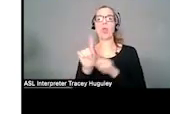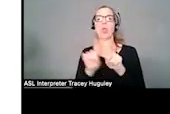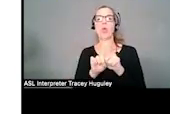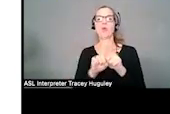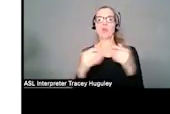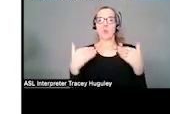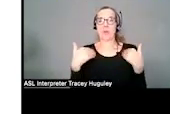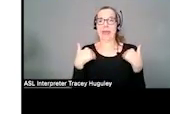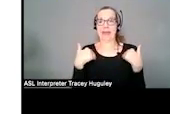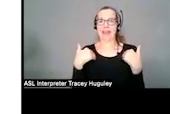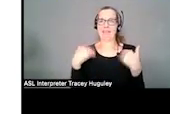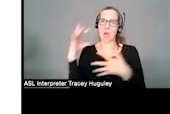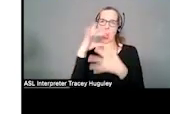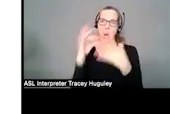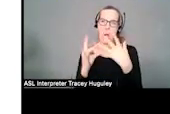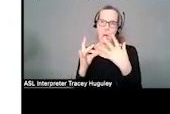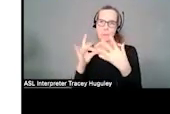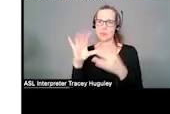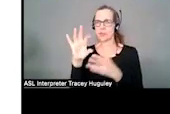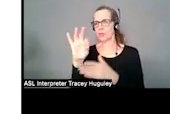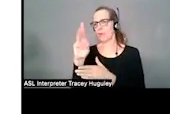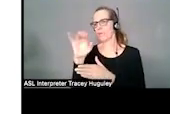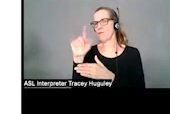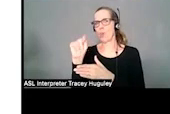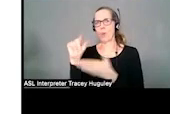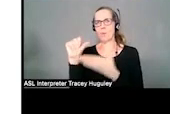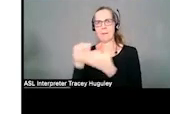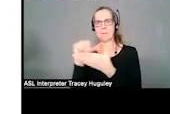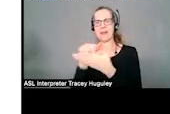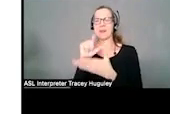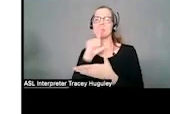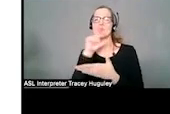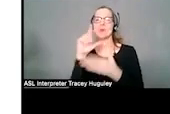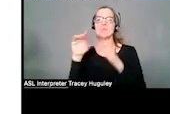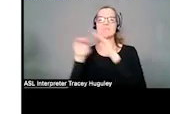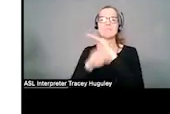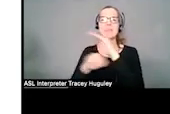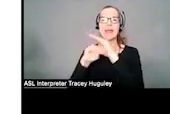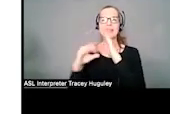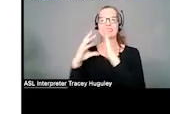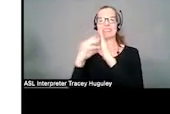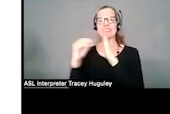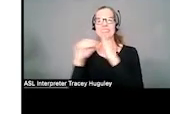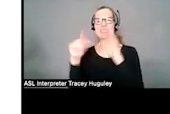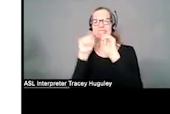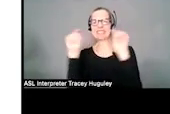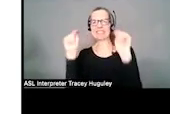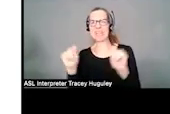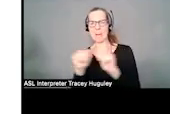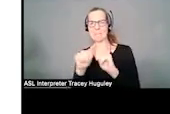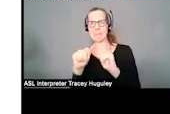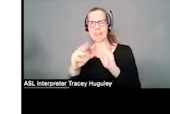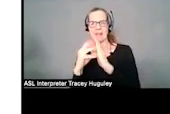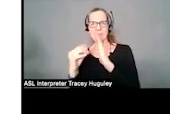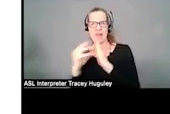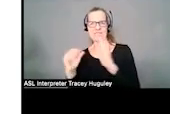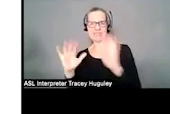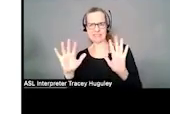which is kind of a basic template. It is not required, but it does give you somewhere to start, especially if you've never developed a plan